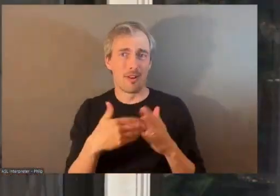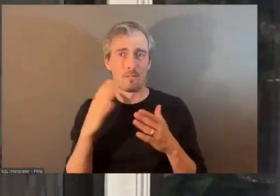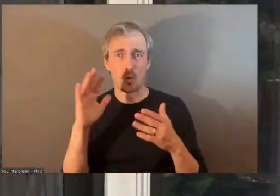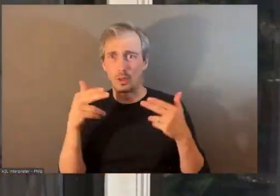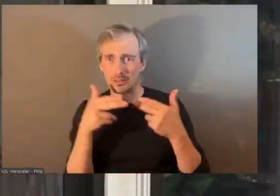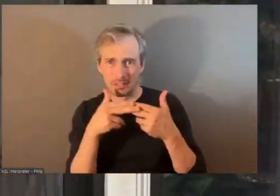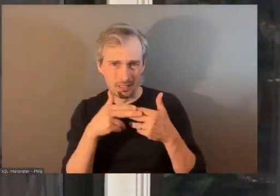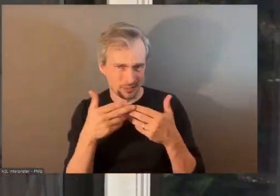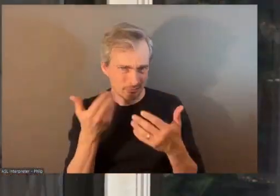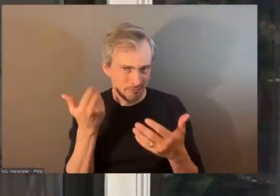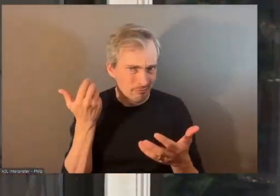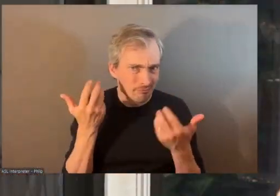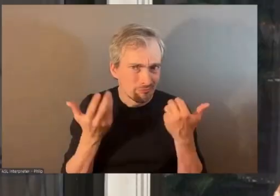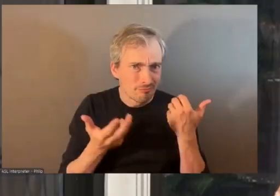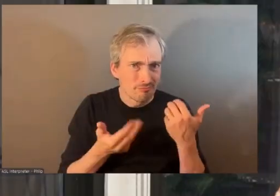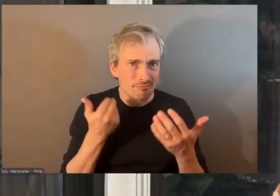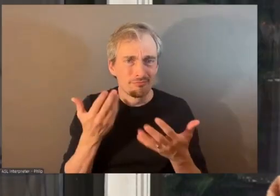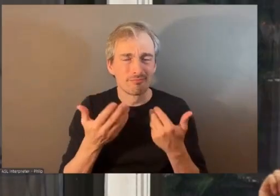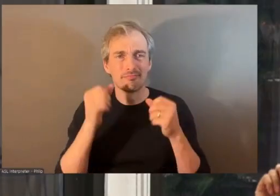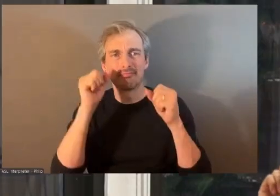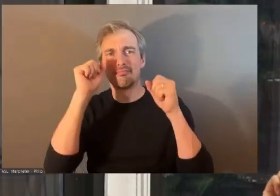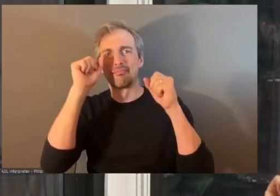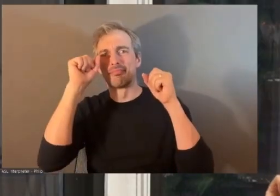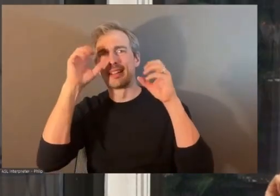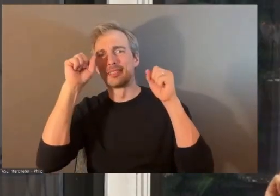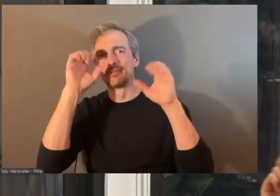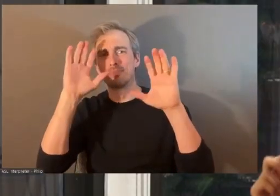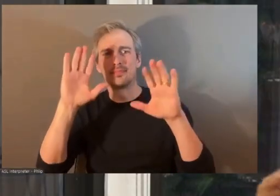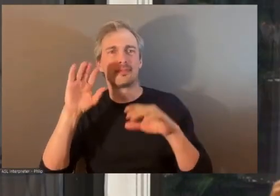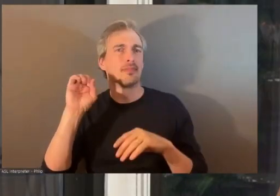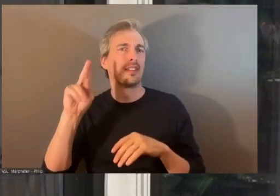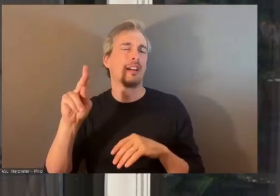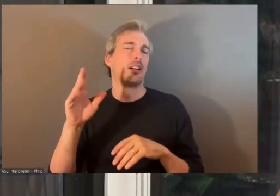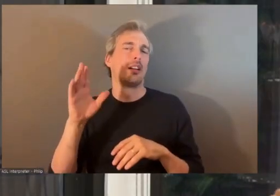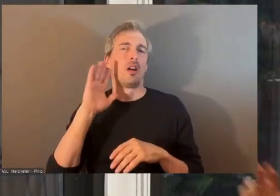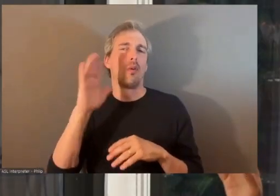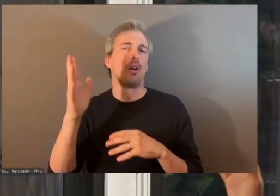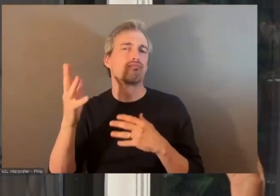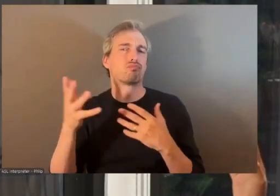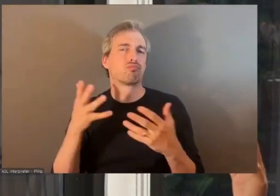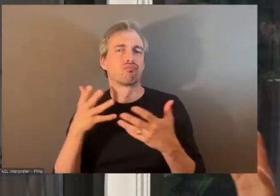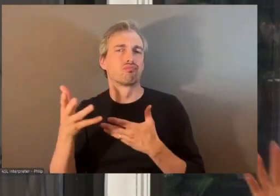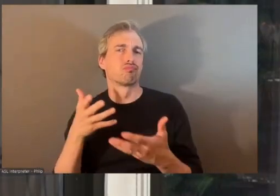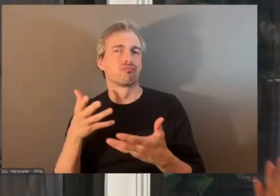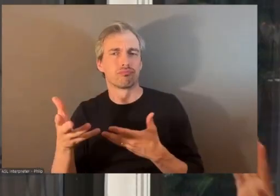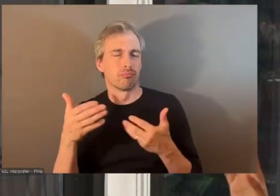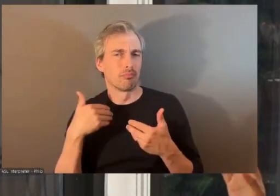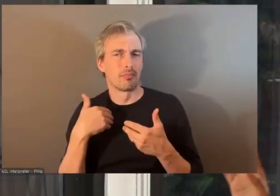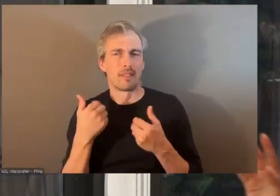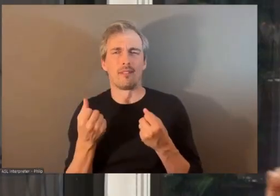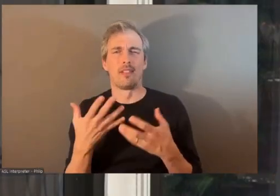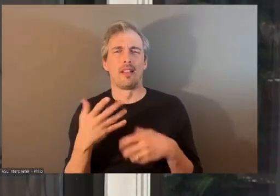Okay. We'll go back and forth, and we've got plenty of time for Q and A. So we'll go back and forth between in-room and online.